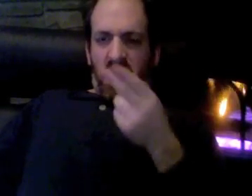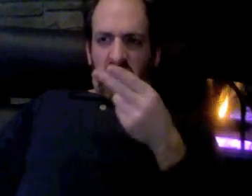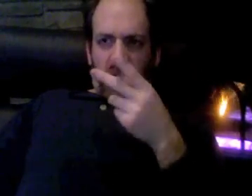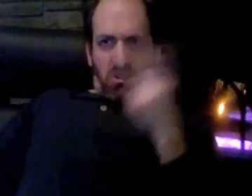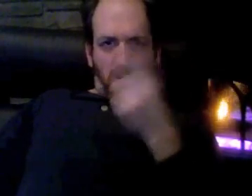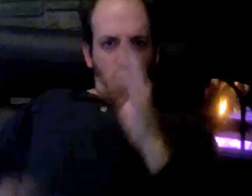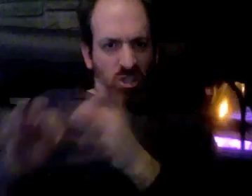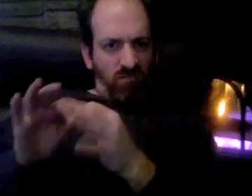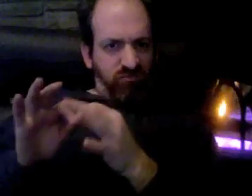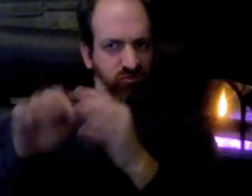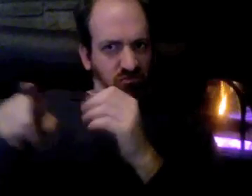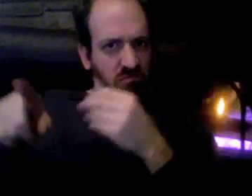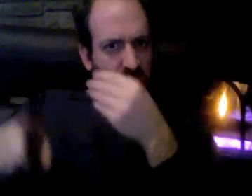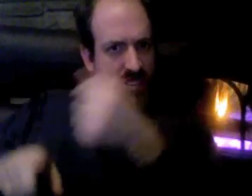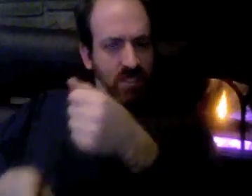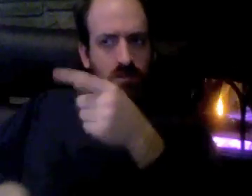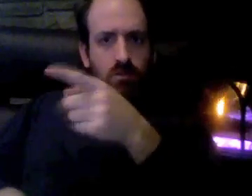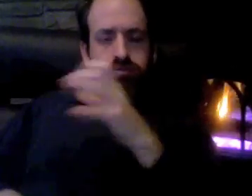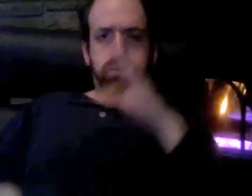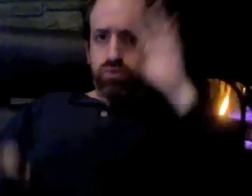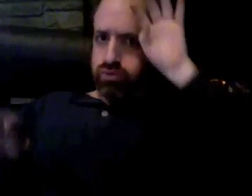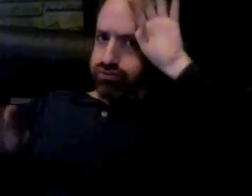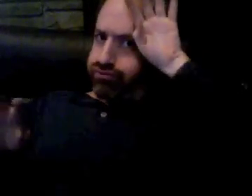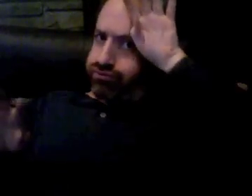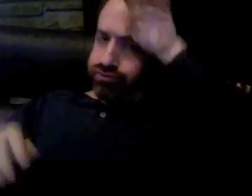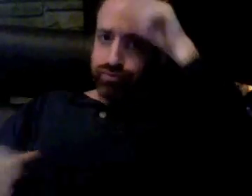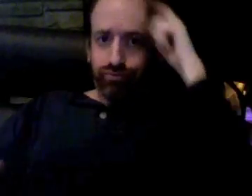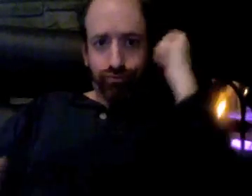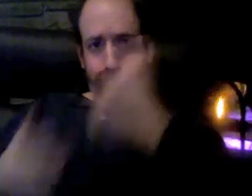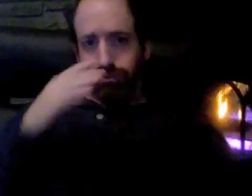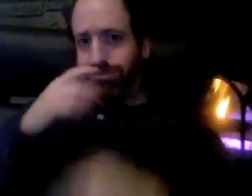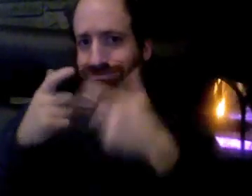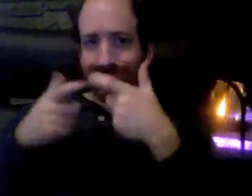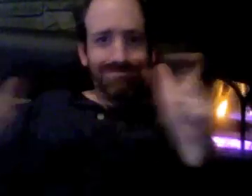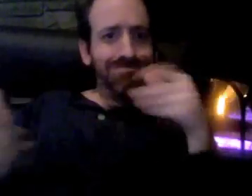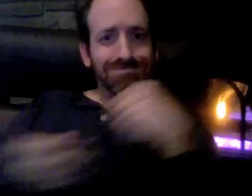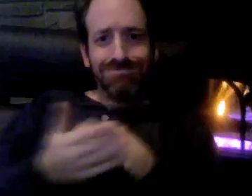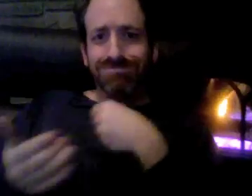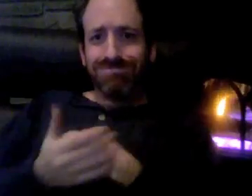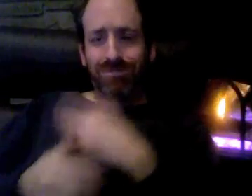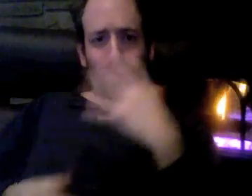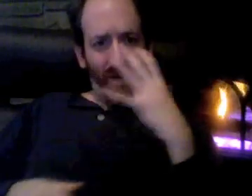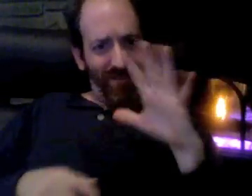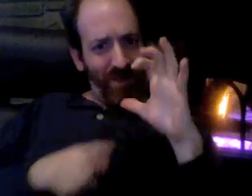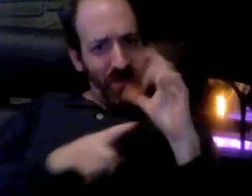Their interpreters probably will be expensive because of my heavy usage in their services, ending up more cost being spent.